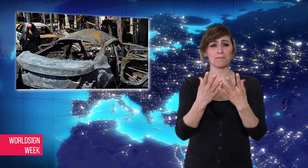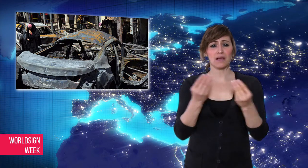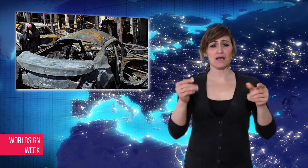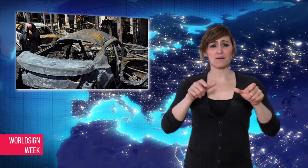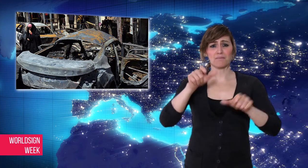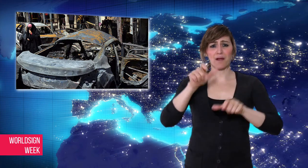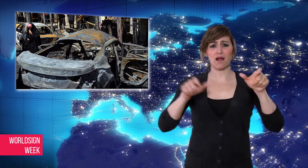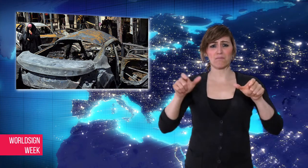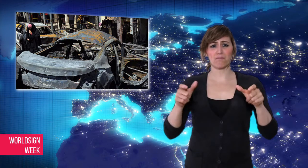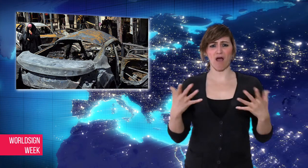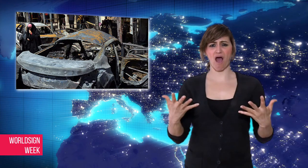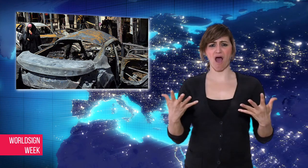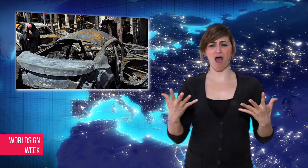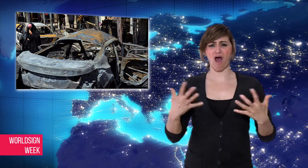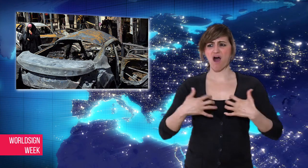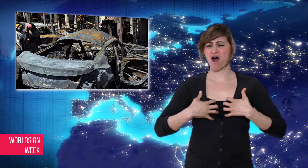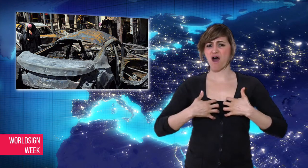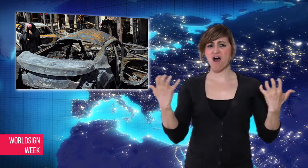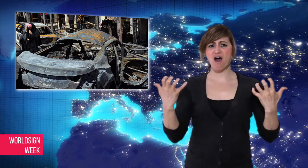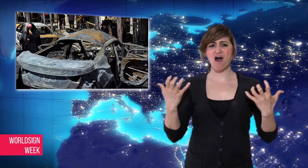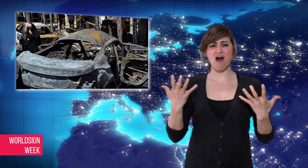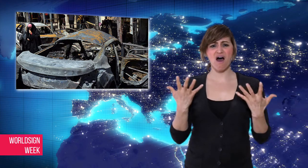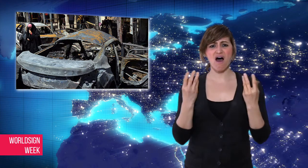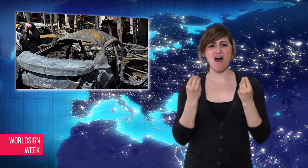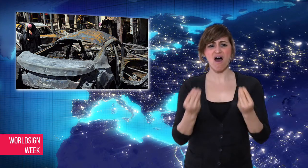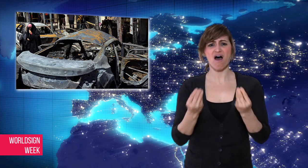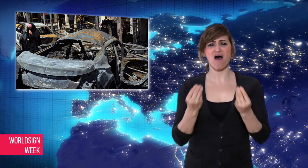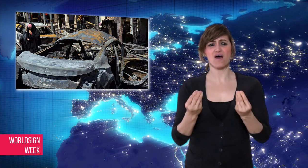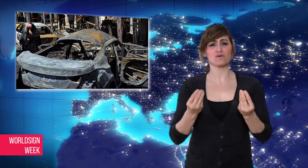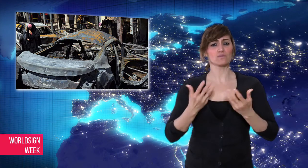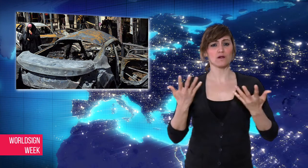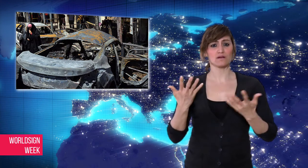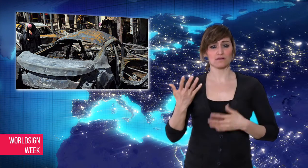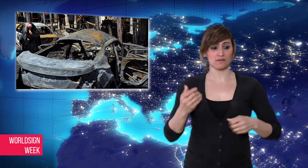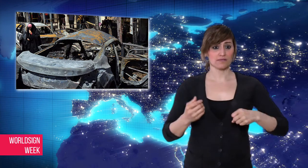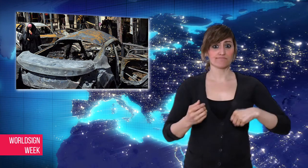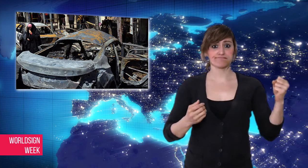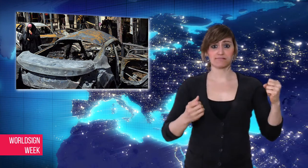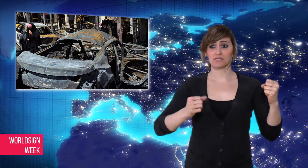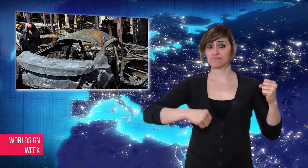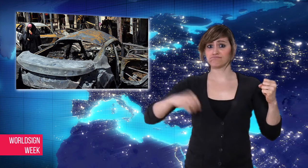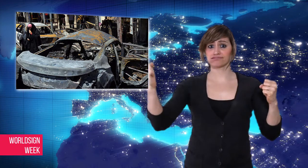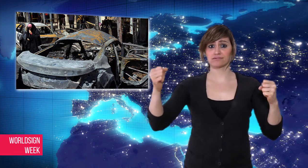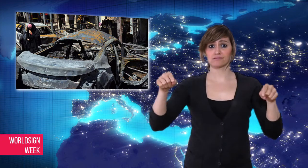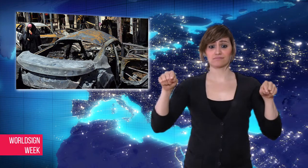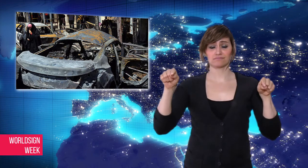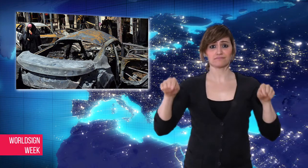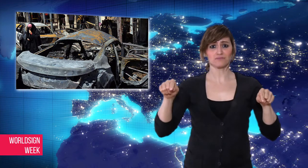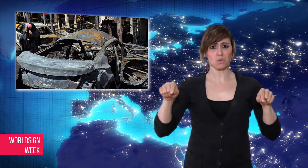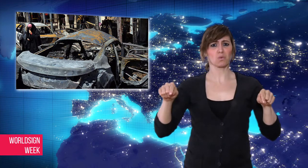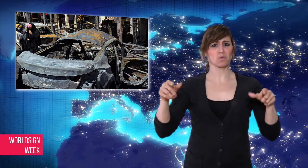Many were outraged that the bombs